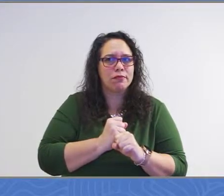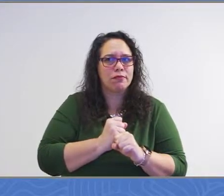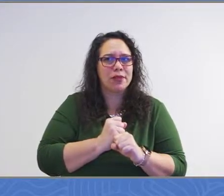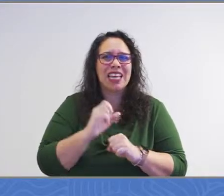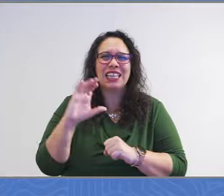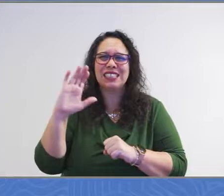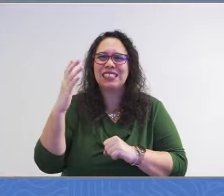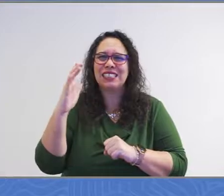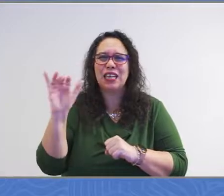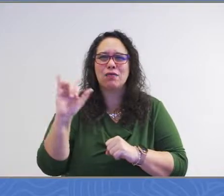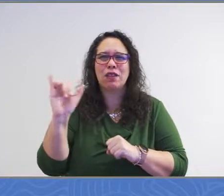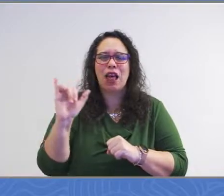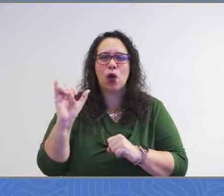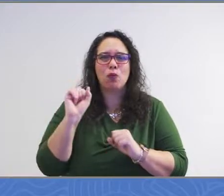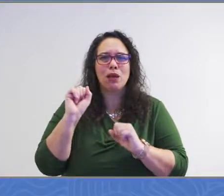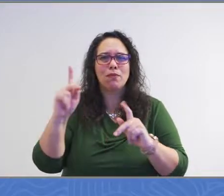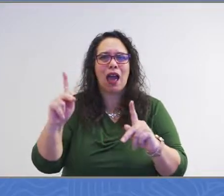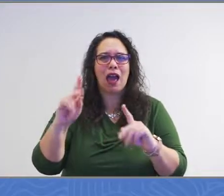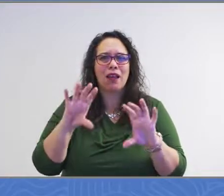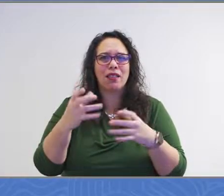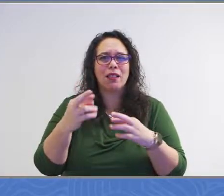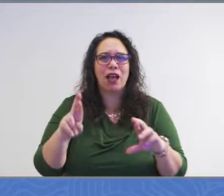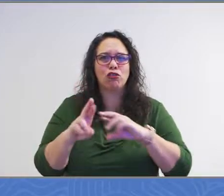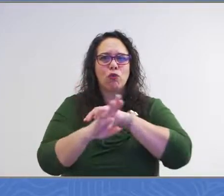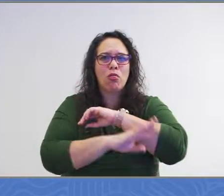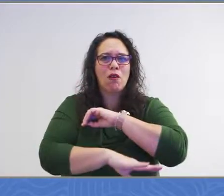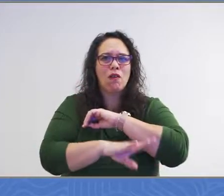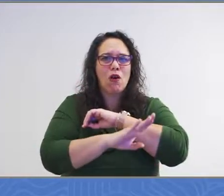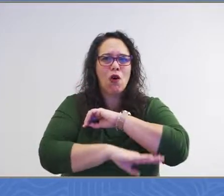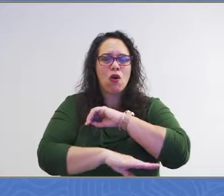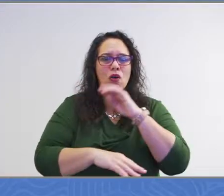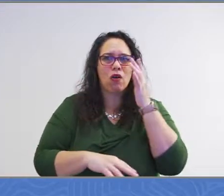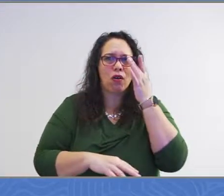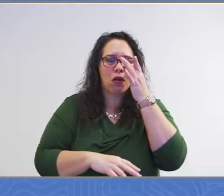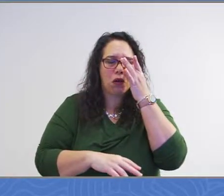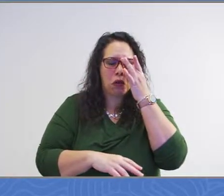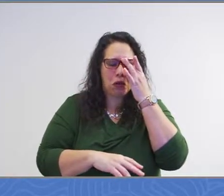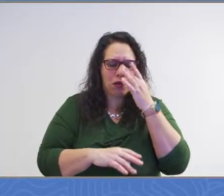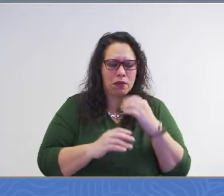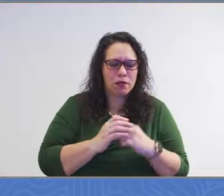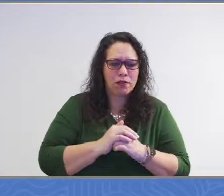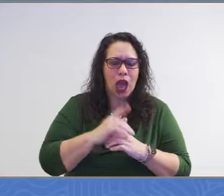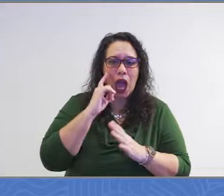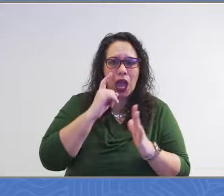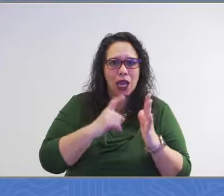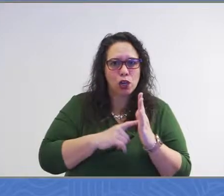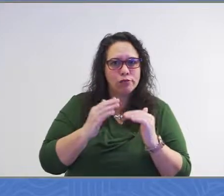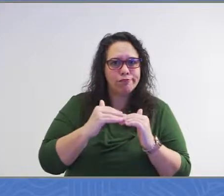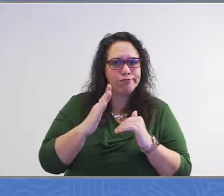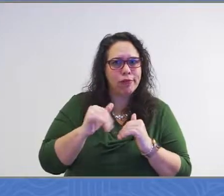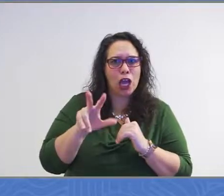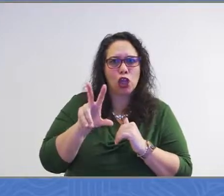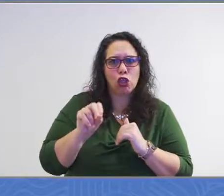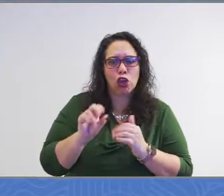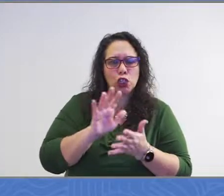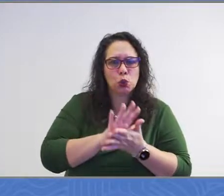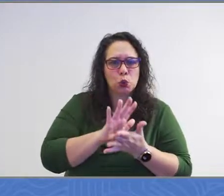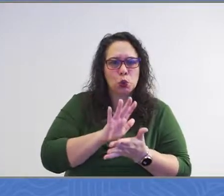in the fall. I've noticed that over 30 schools that the school plan for student achievement